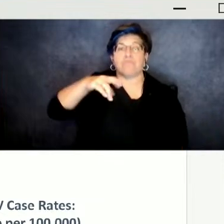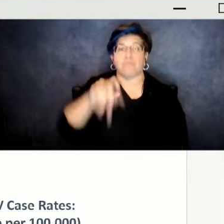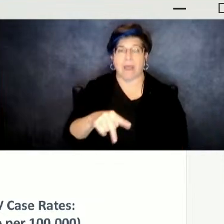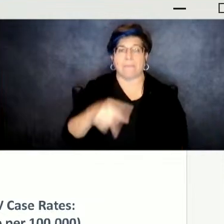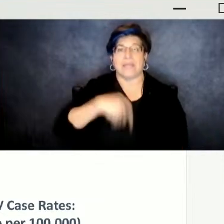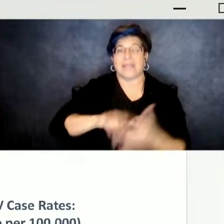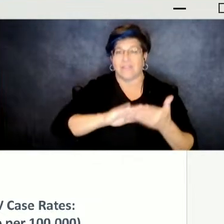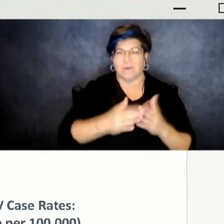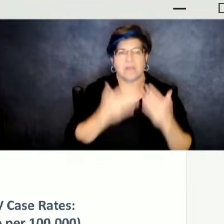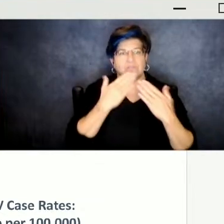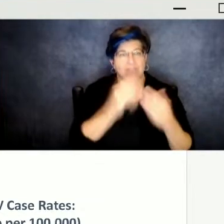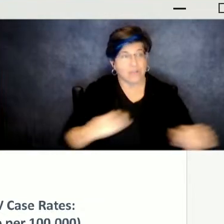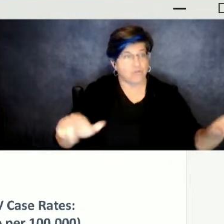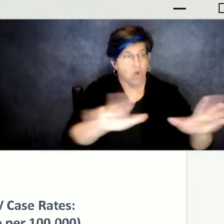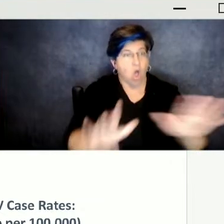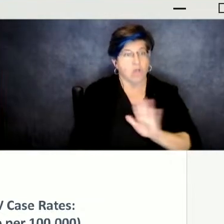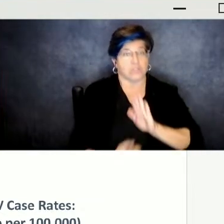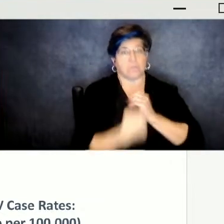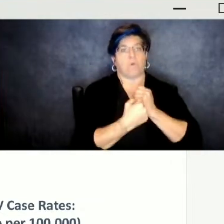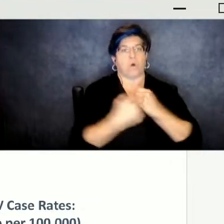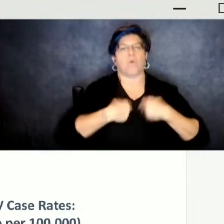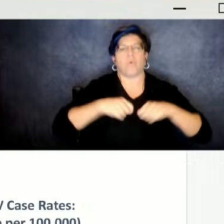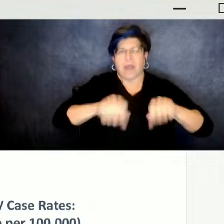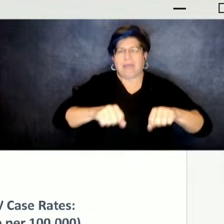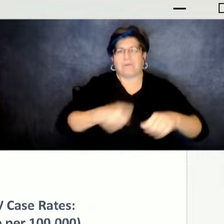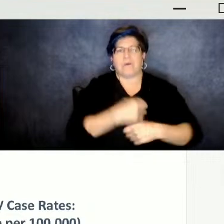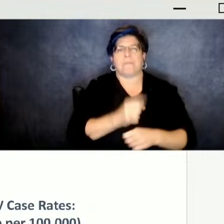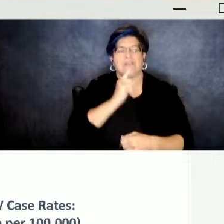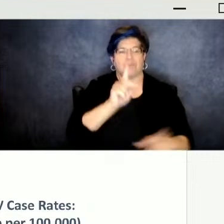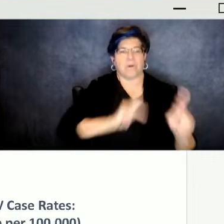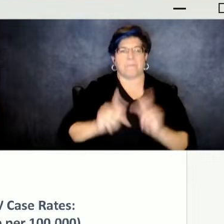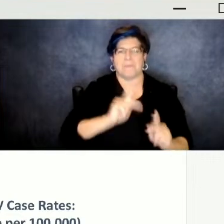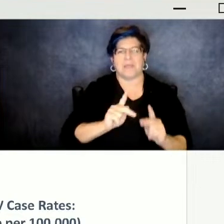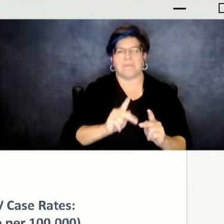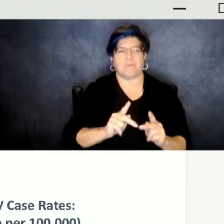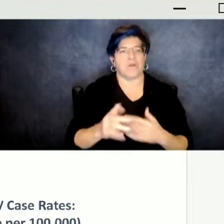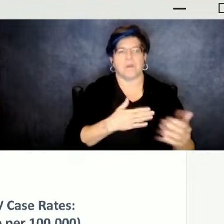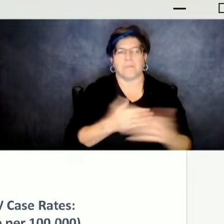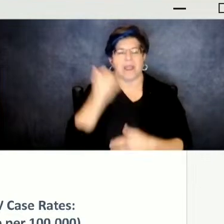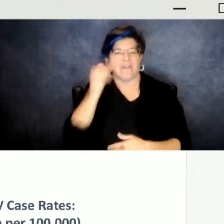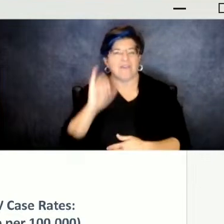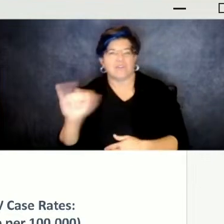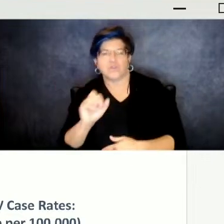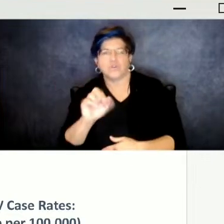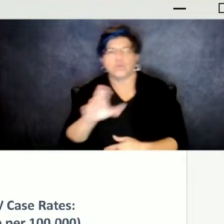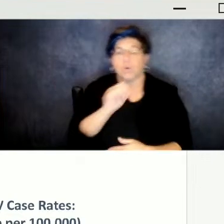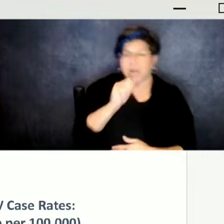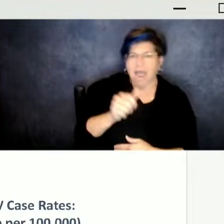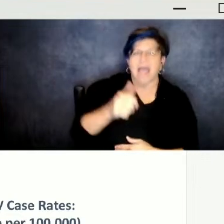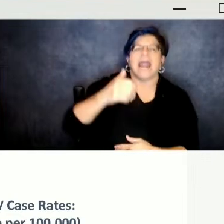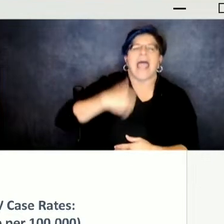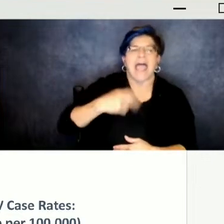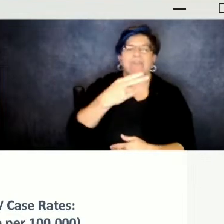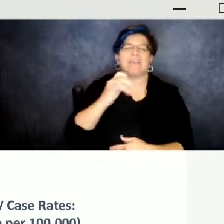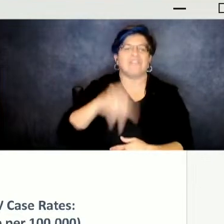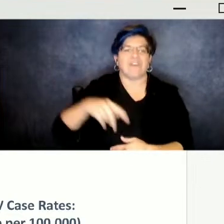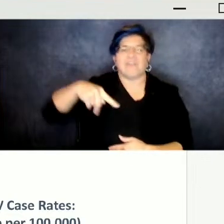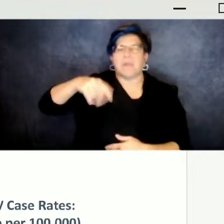HIV PREP IN THE COMMUNITY WHICH THANKS TO YOU ALL SUPPORT WE'RE